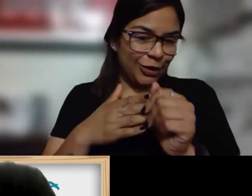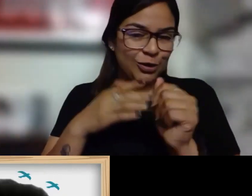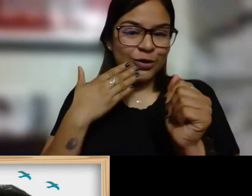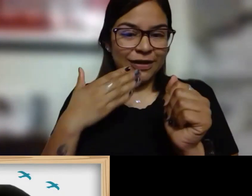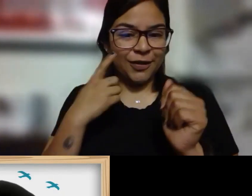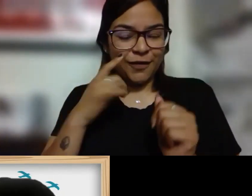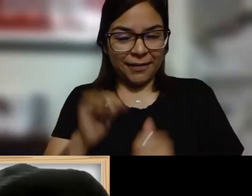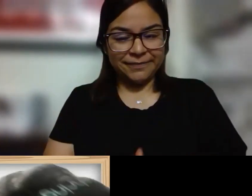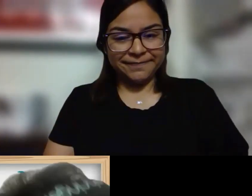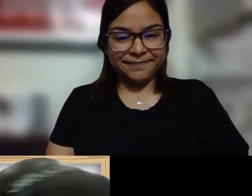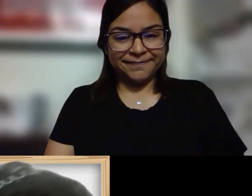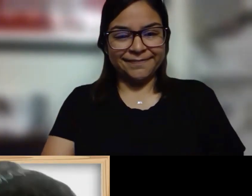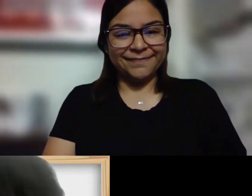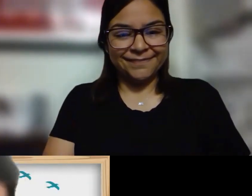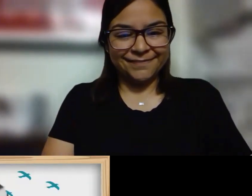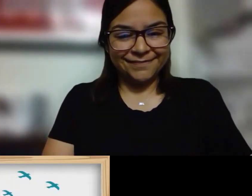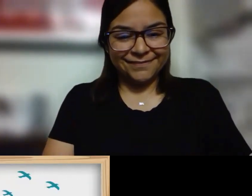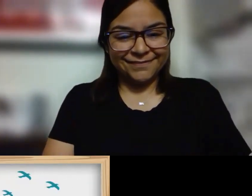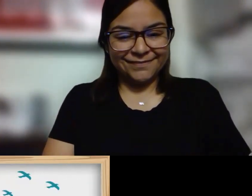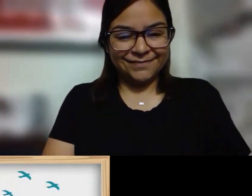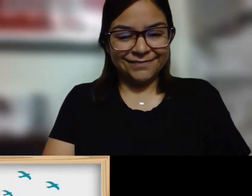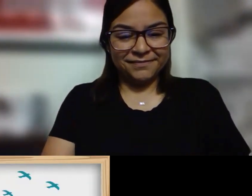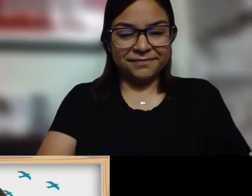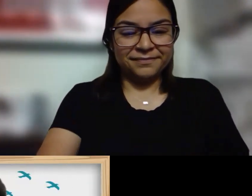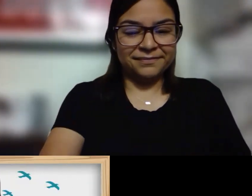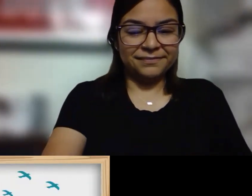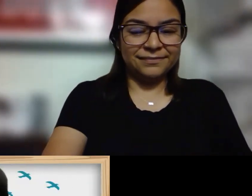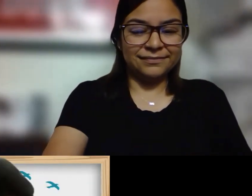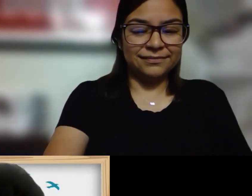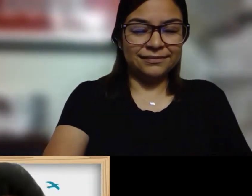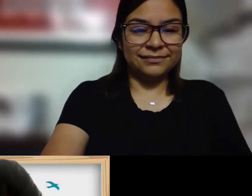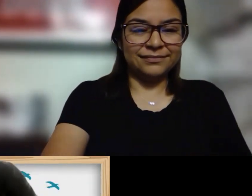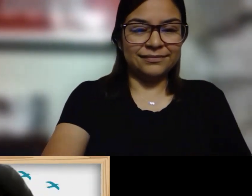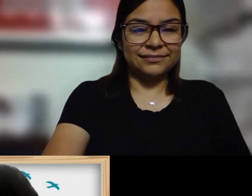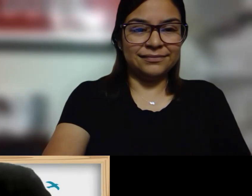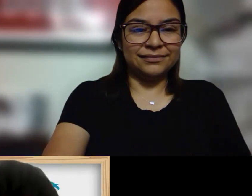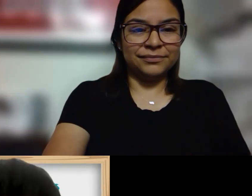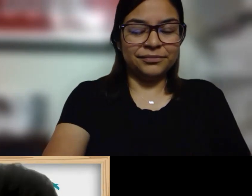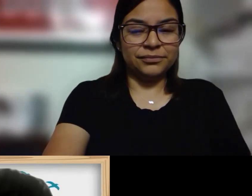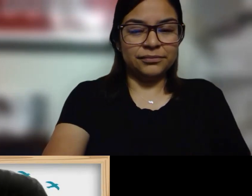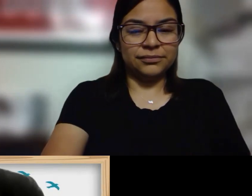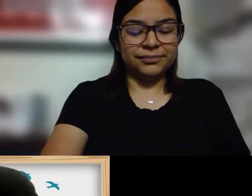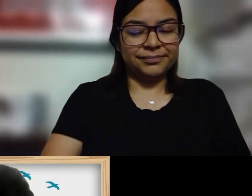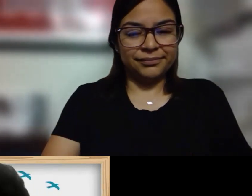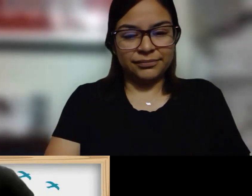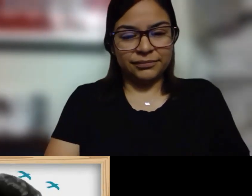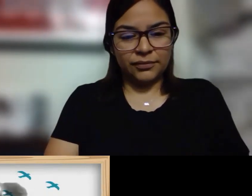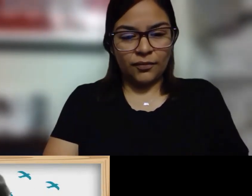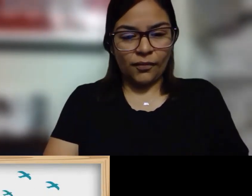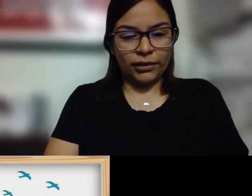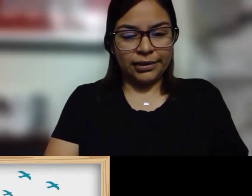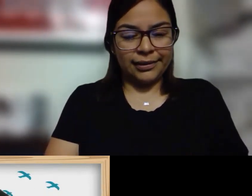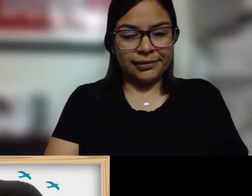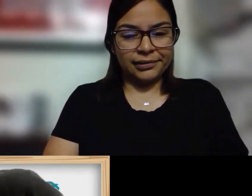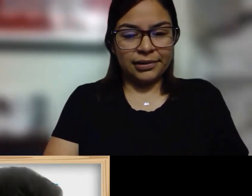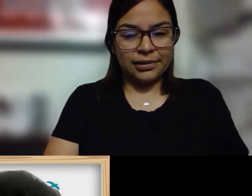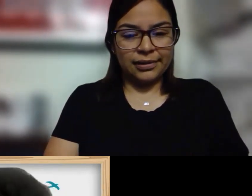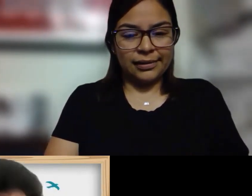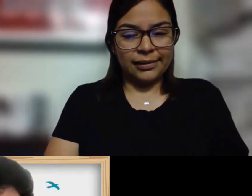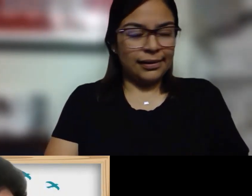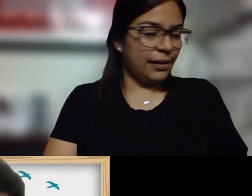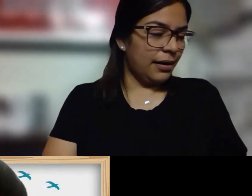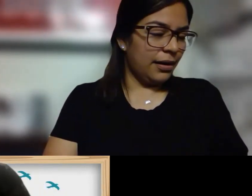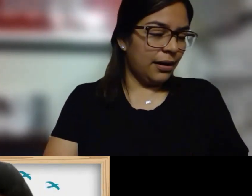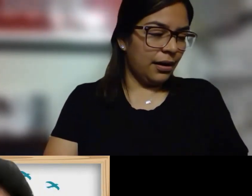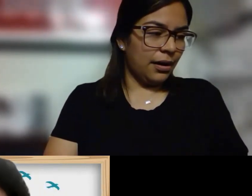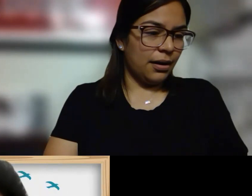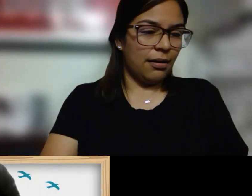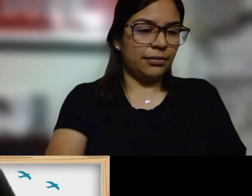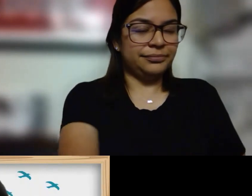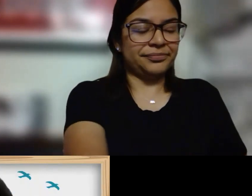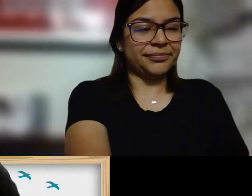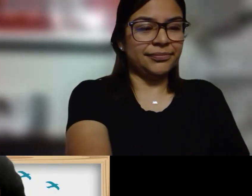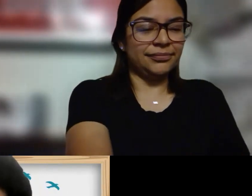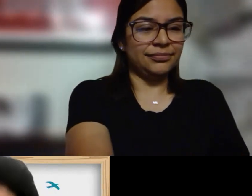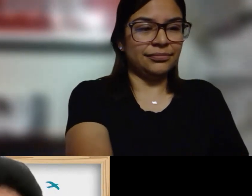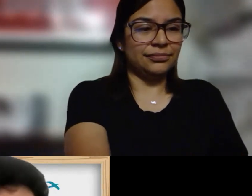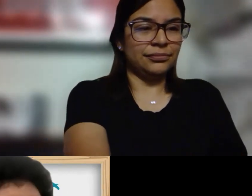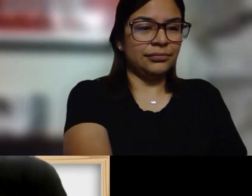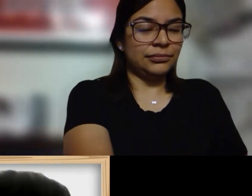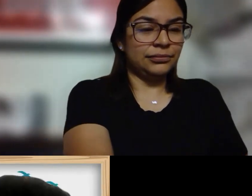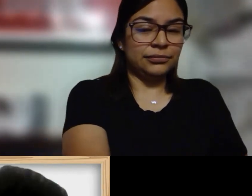um